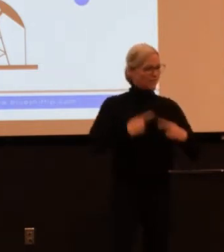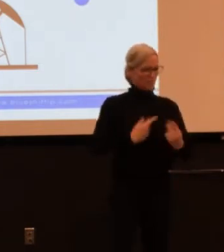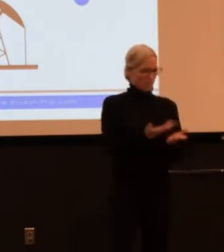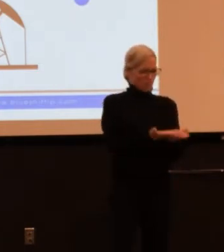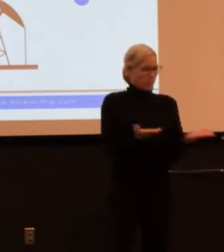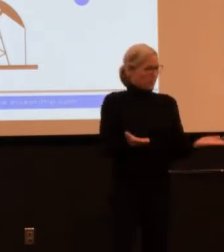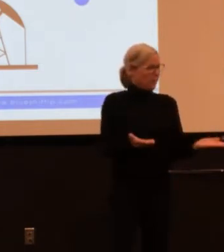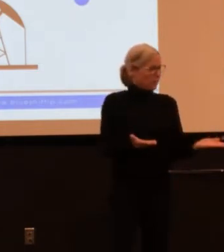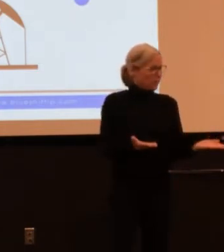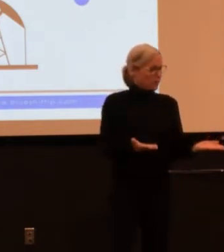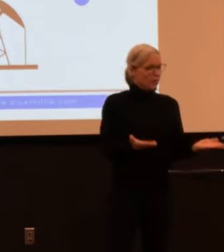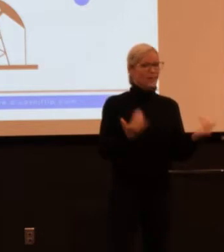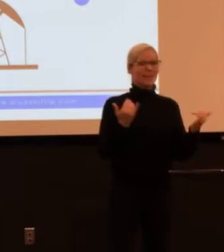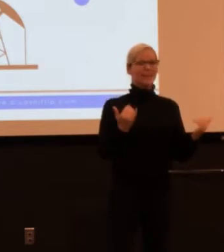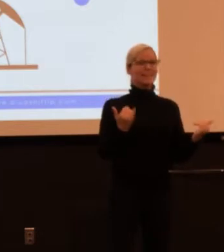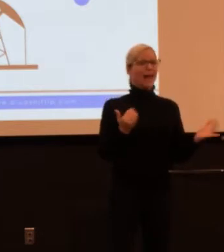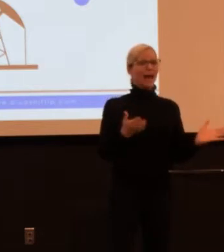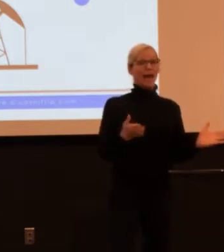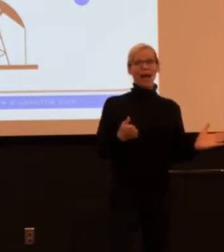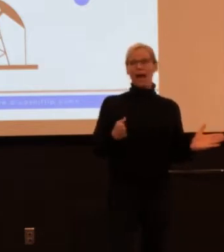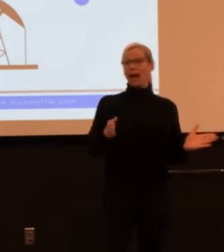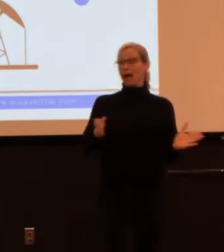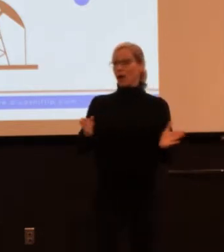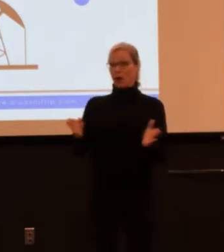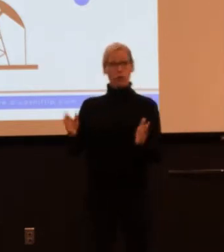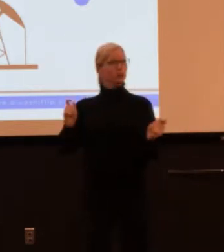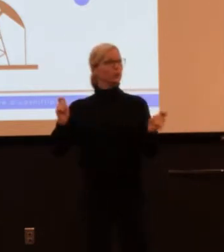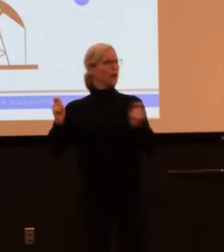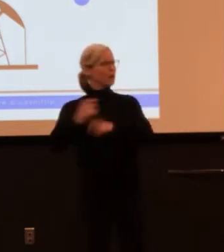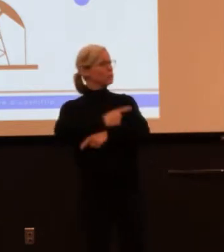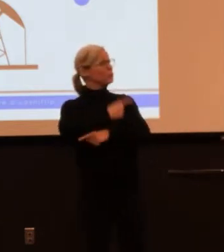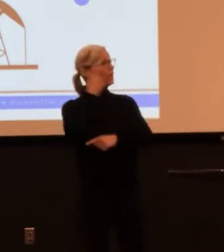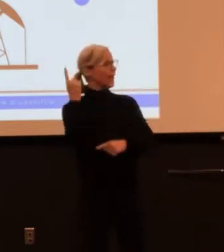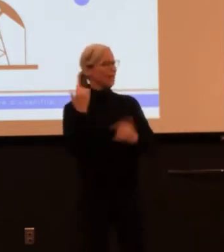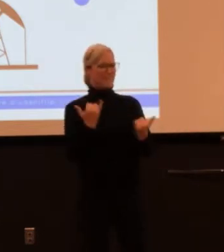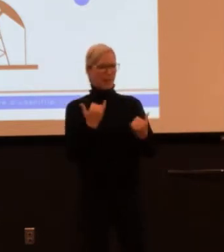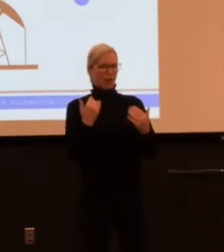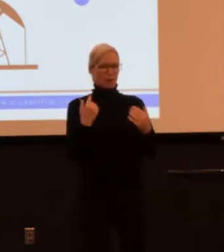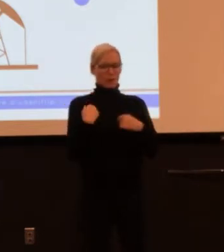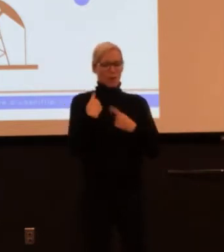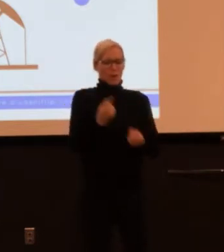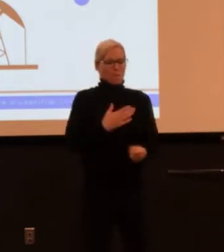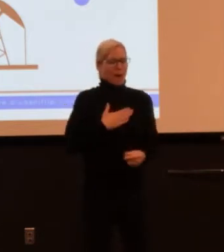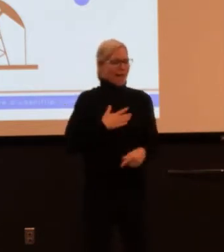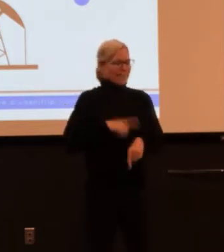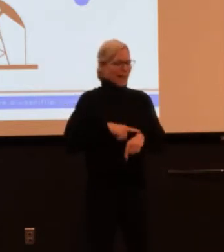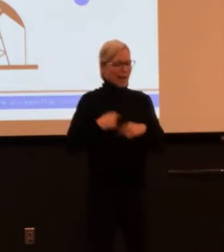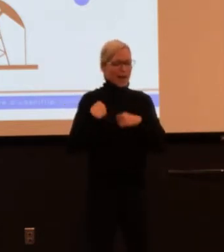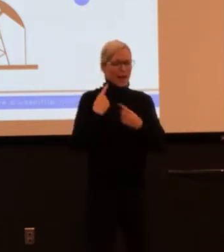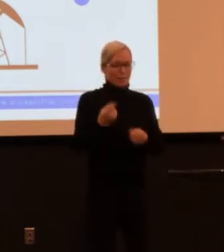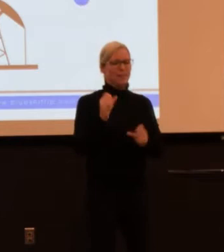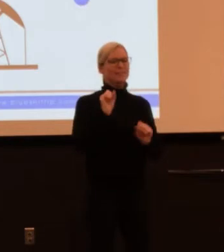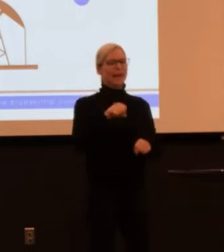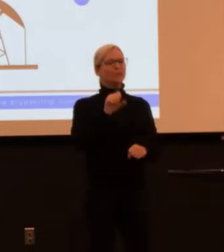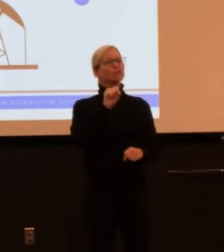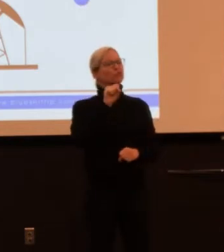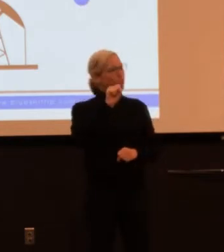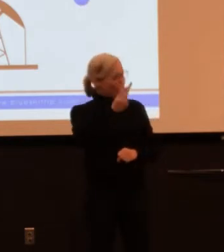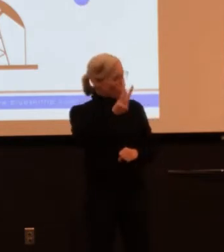These days and this is where I spend most of my time, you can get patents on software, and software you can think